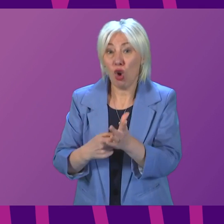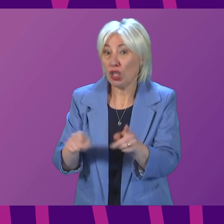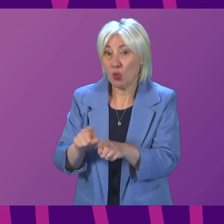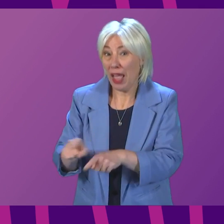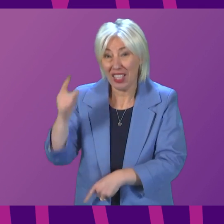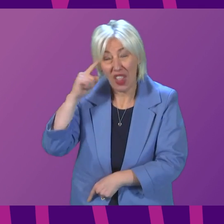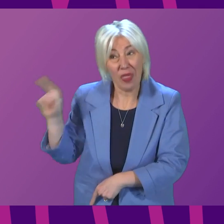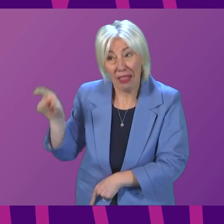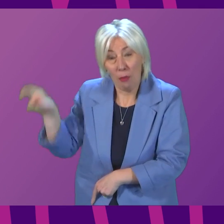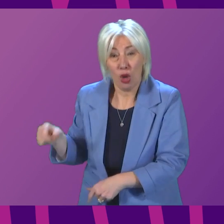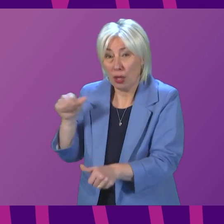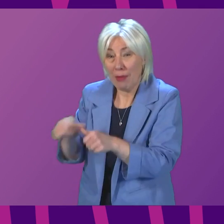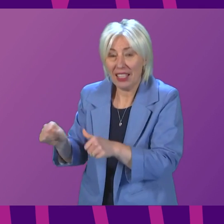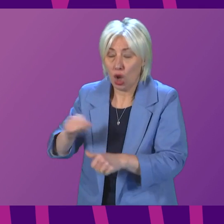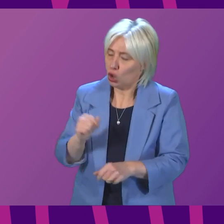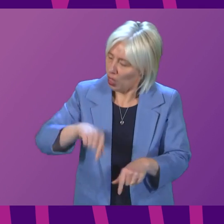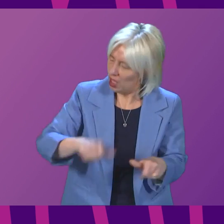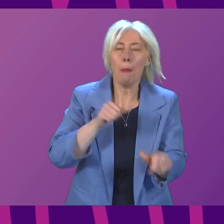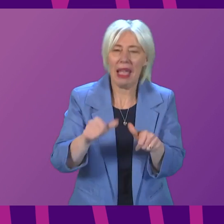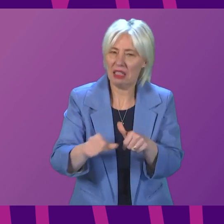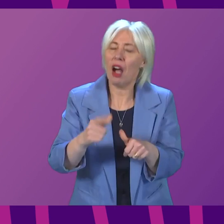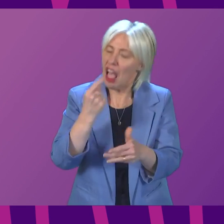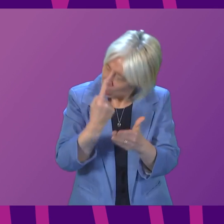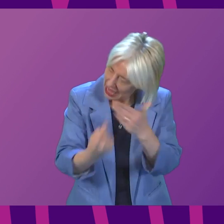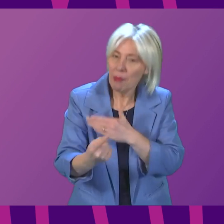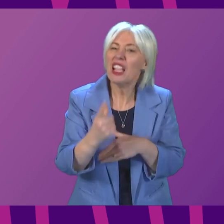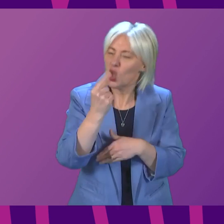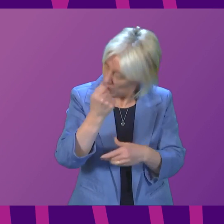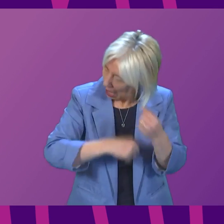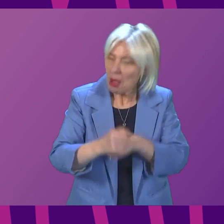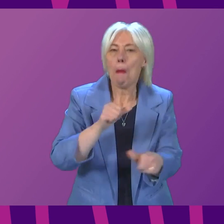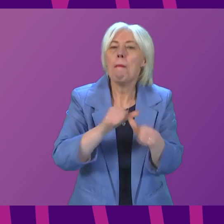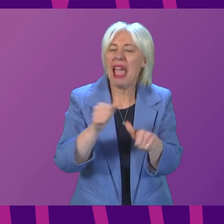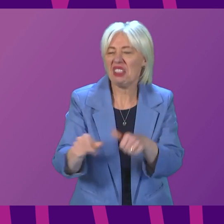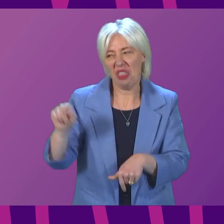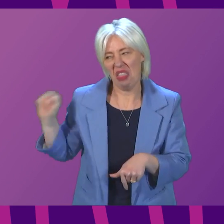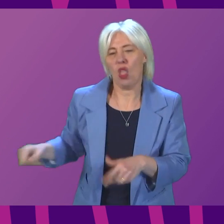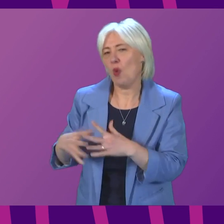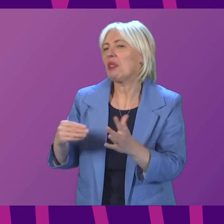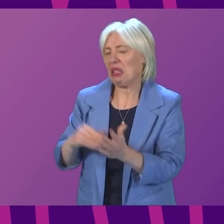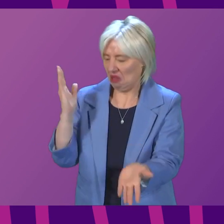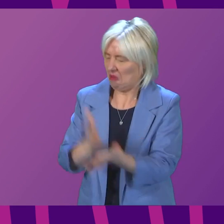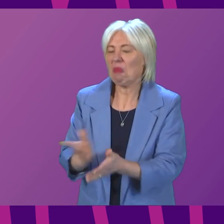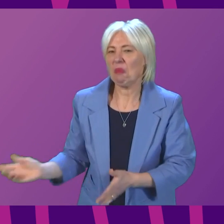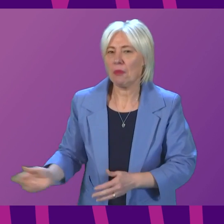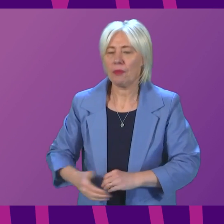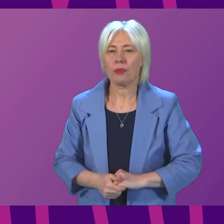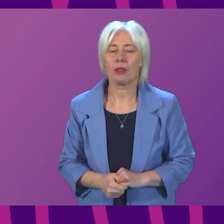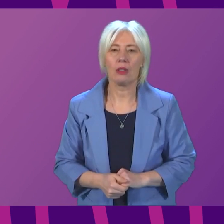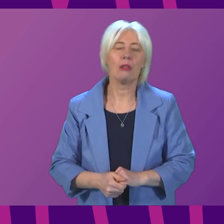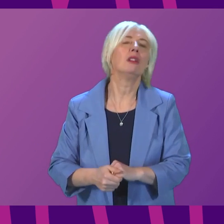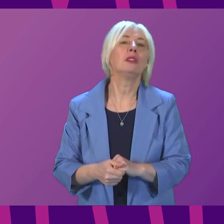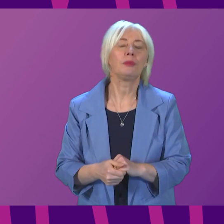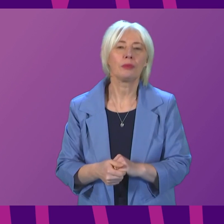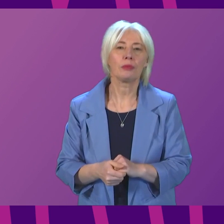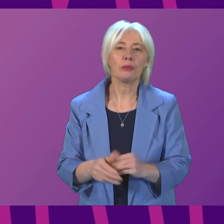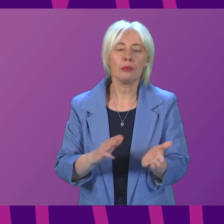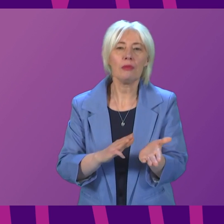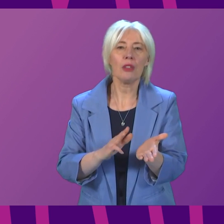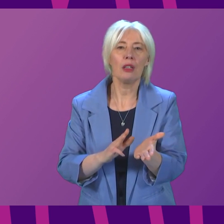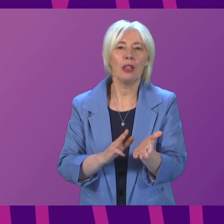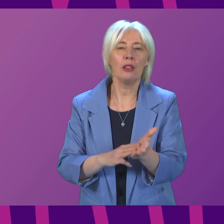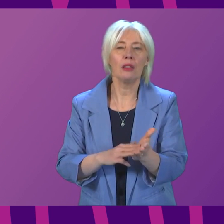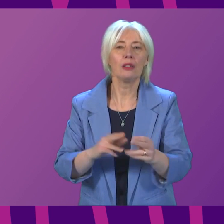Scotland can do better than that, and with independence we will do better than that.